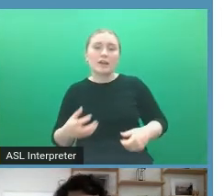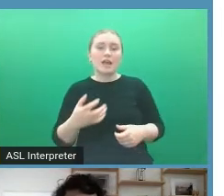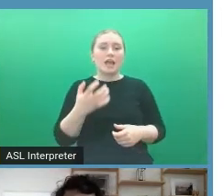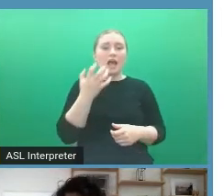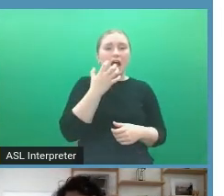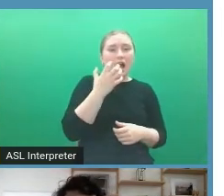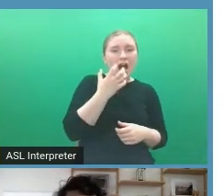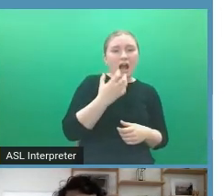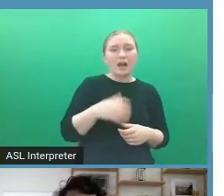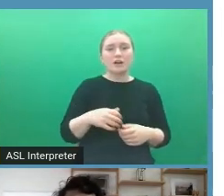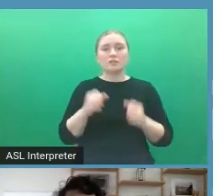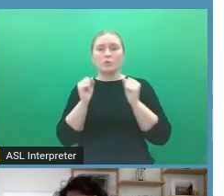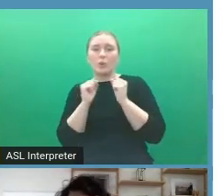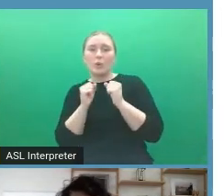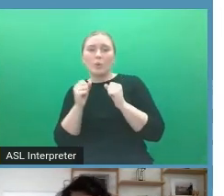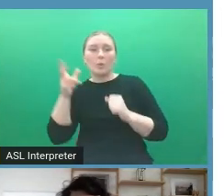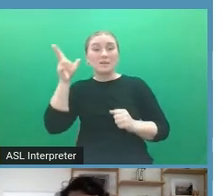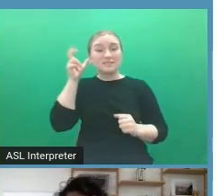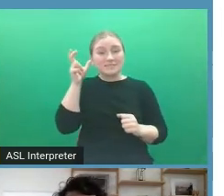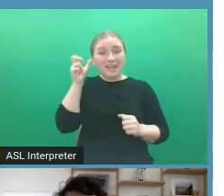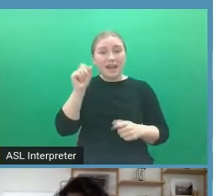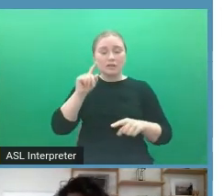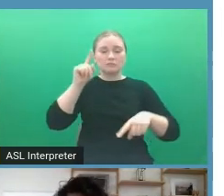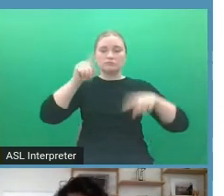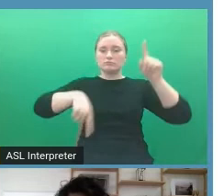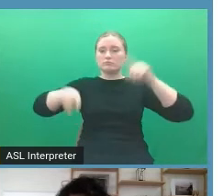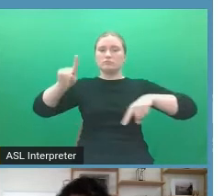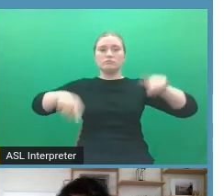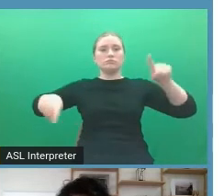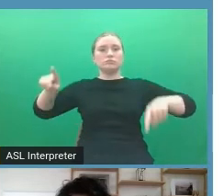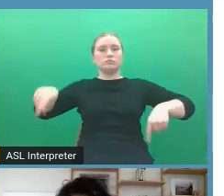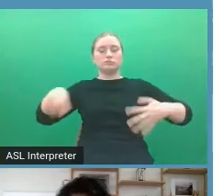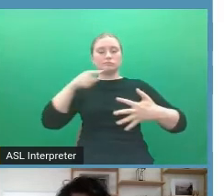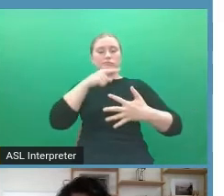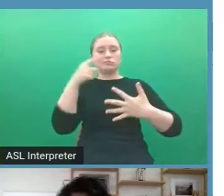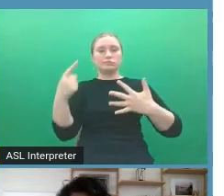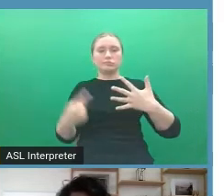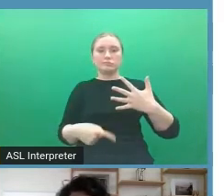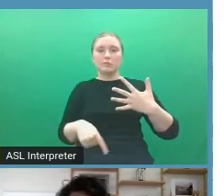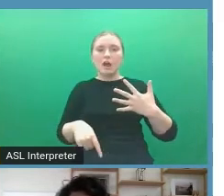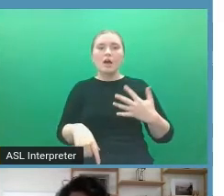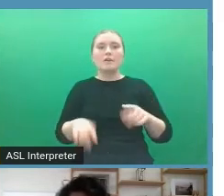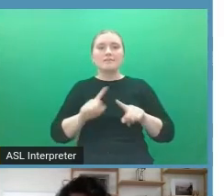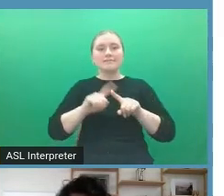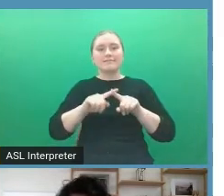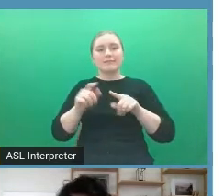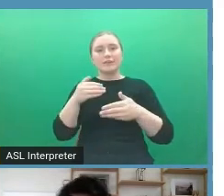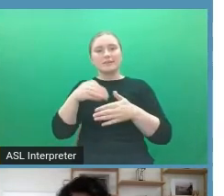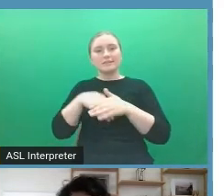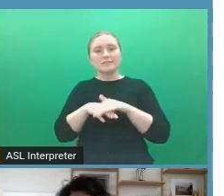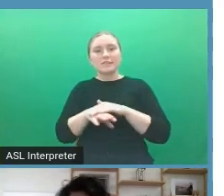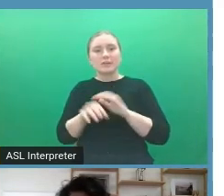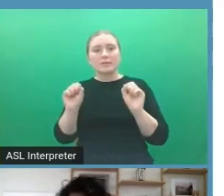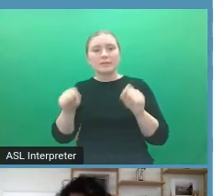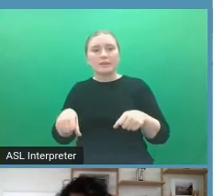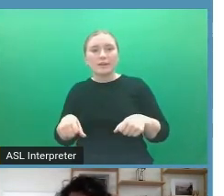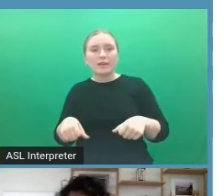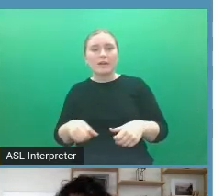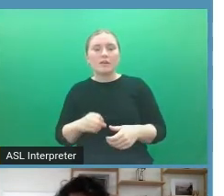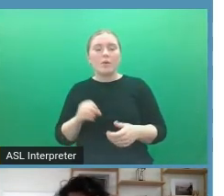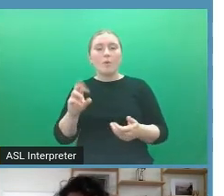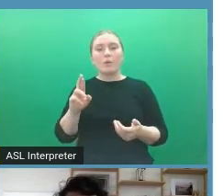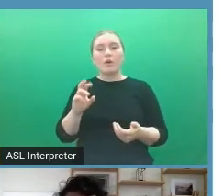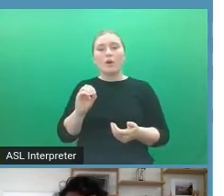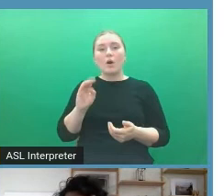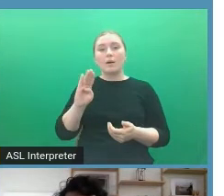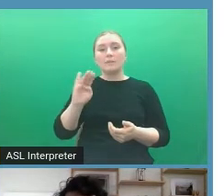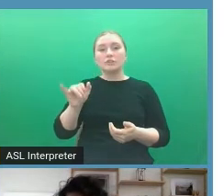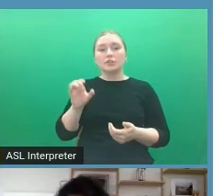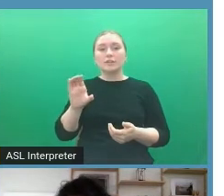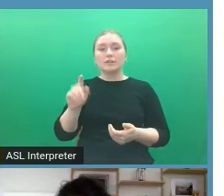the spaces. All of these things often the default is object in a case, you know kind of behind glass